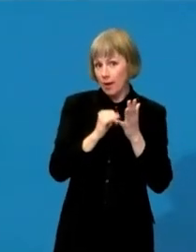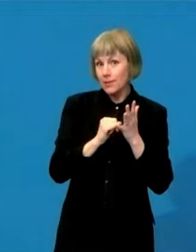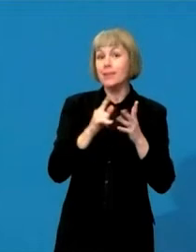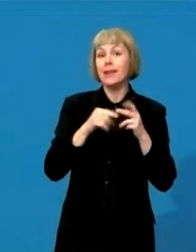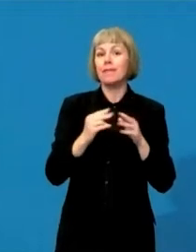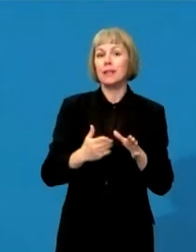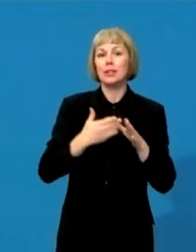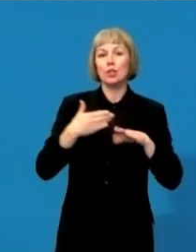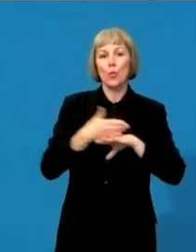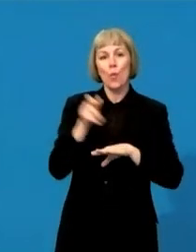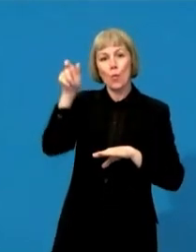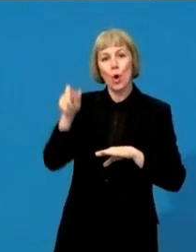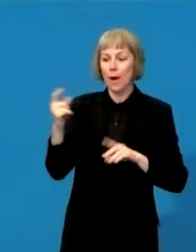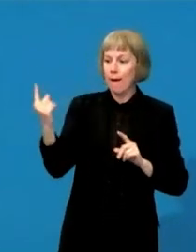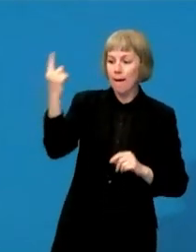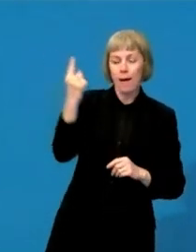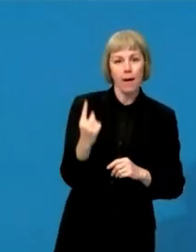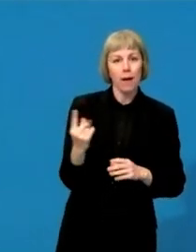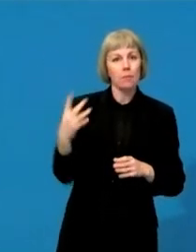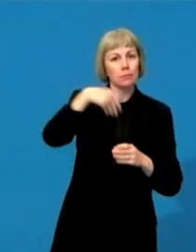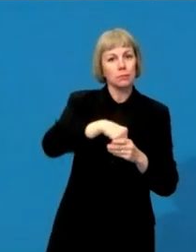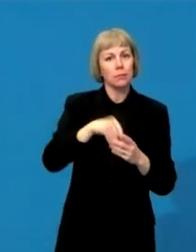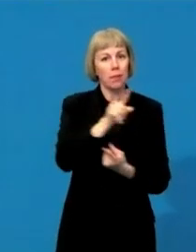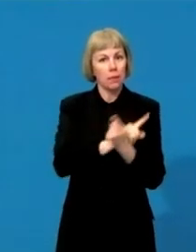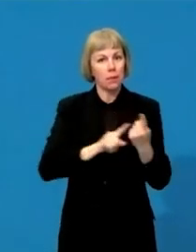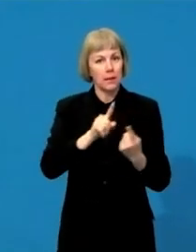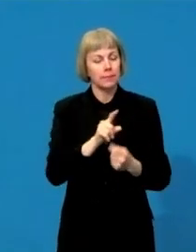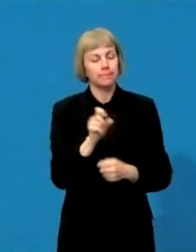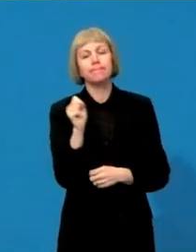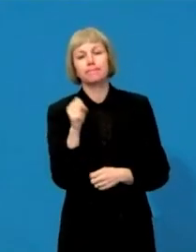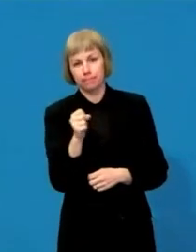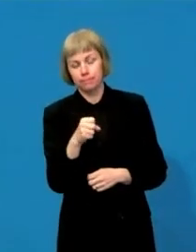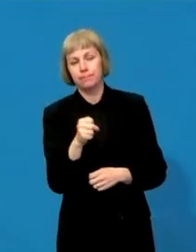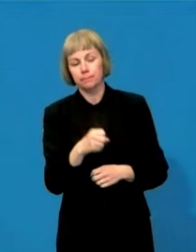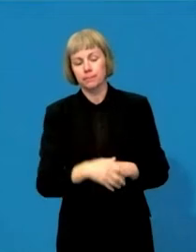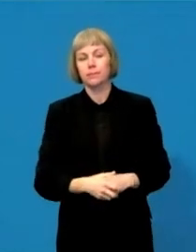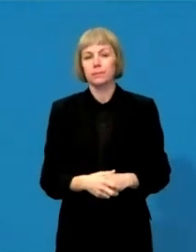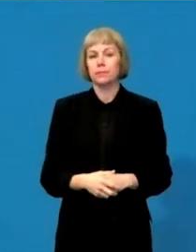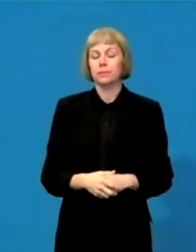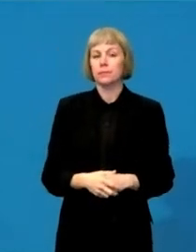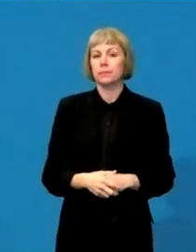Yes. MS TARRAGO: And from that first time that there was a physical presence